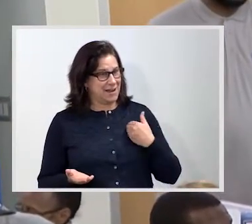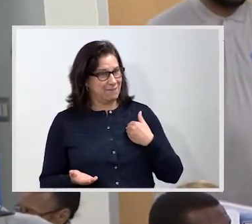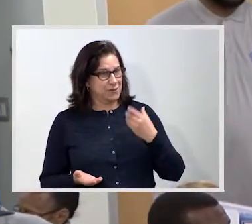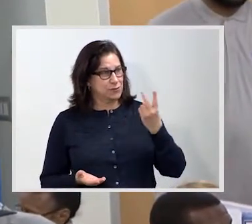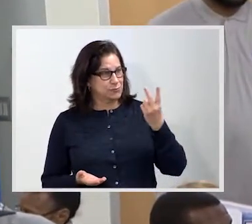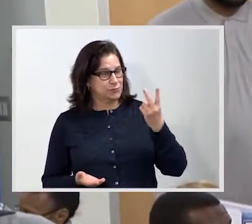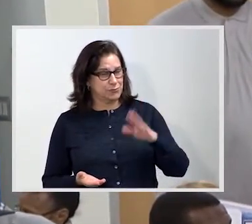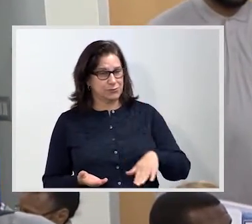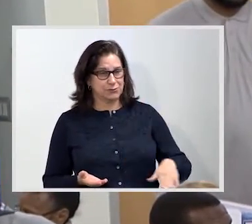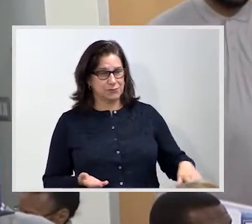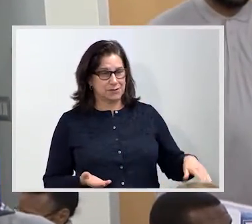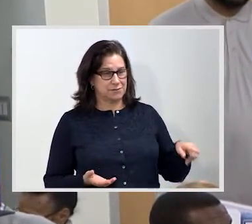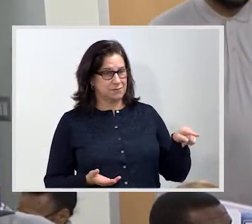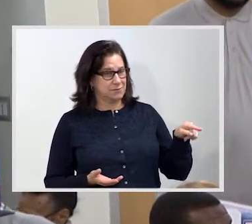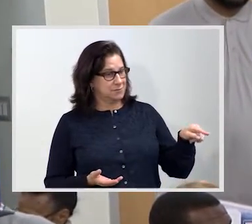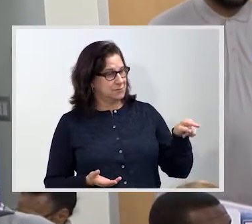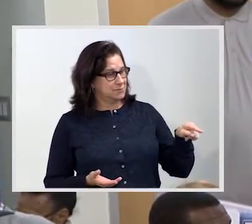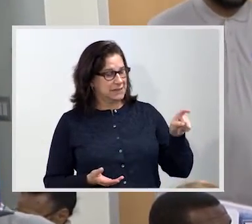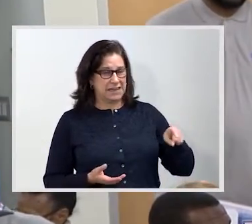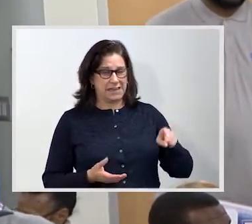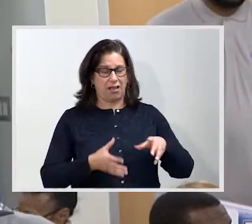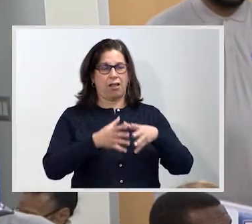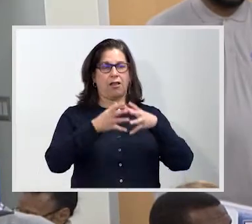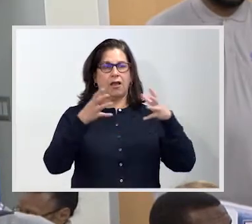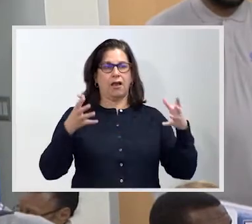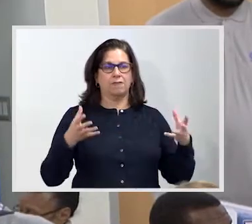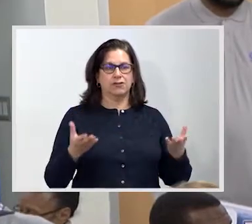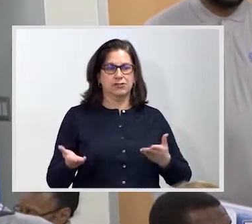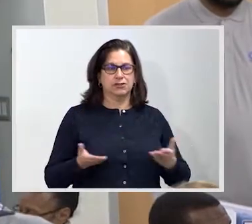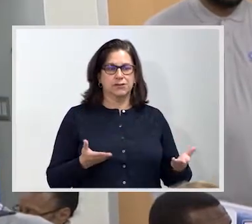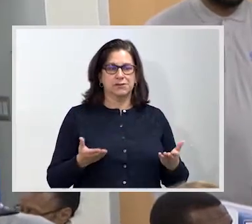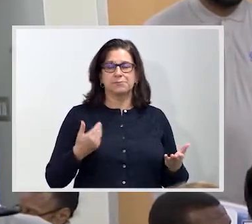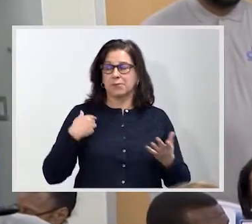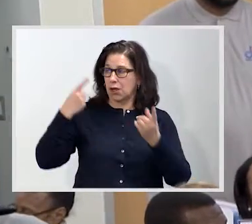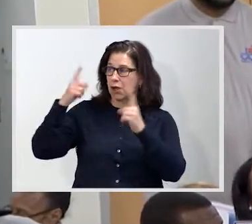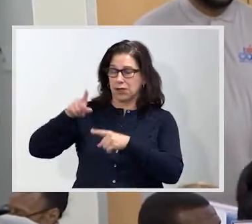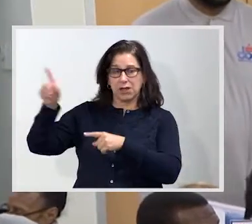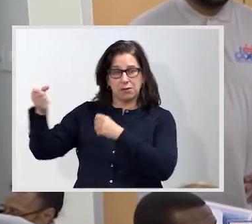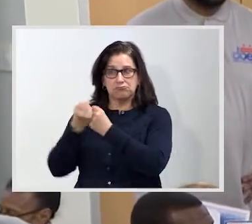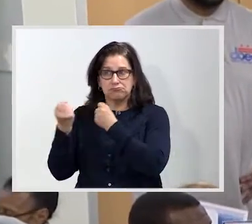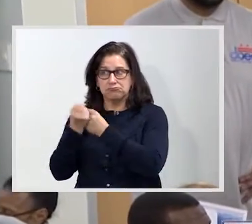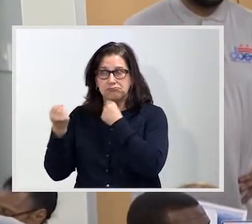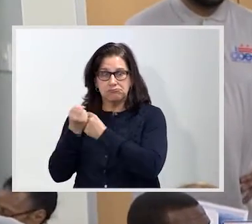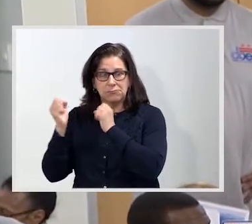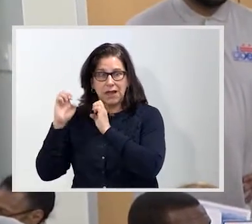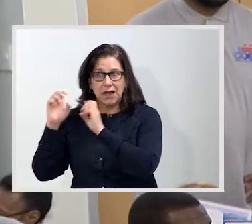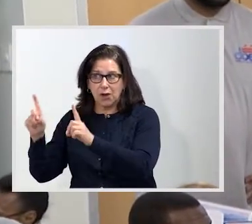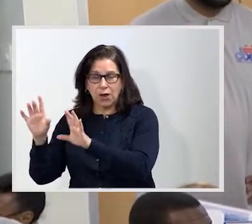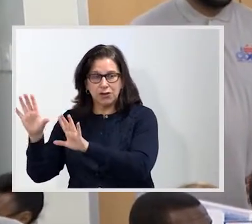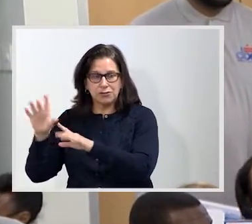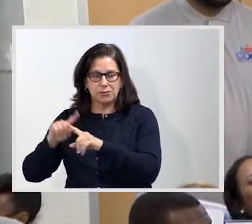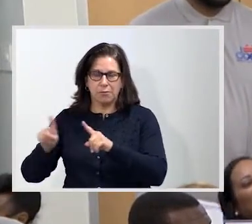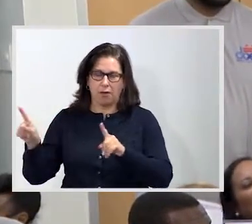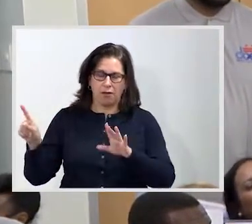SERVICES. SO I AGREE WITH DEPUTY MAYOR NILES BUT I'M GOING TO PUSH BACK AND SAY -- THAT IT IS OUR CLUSTER AGENCIES